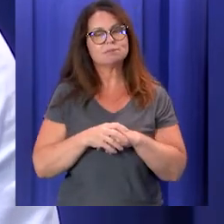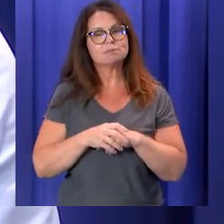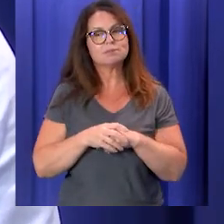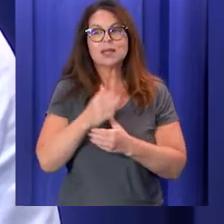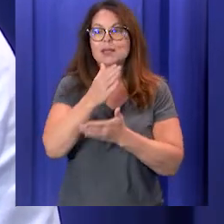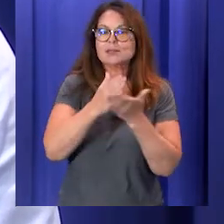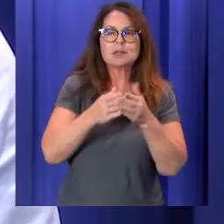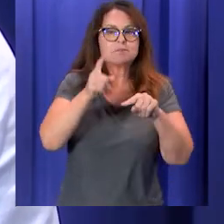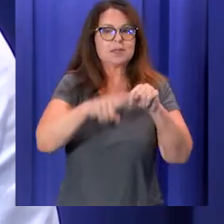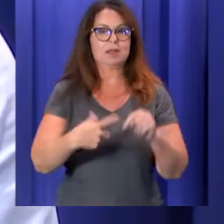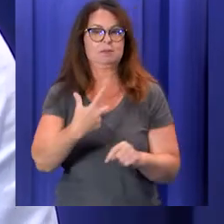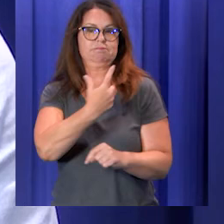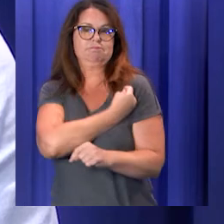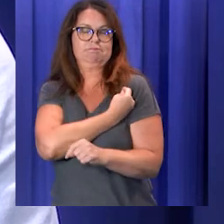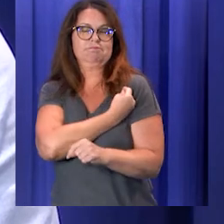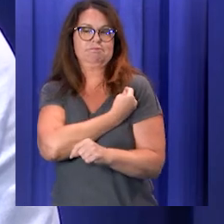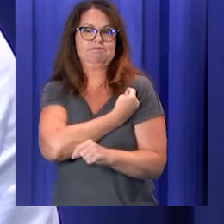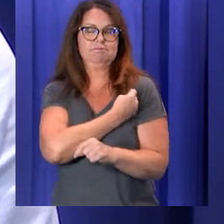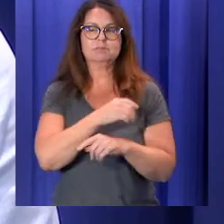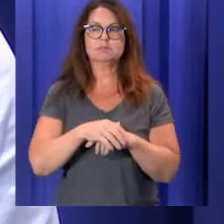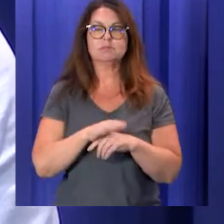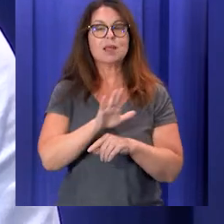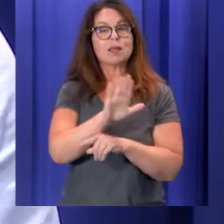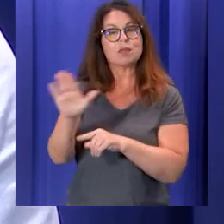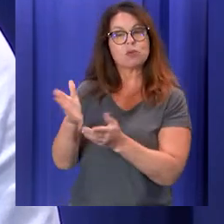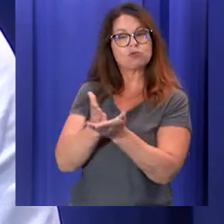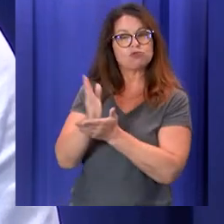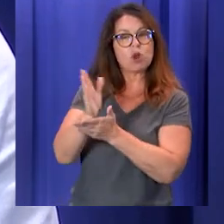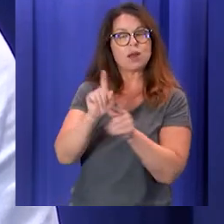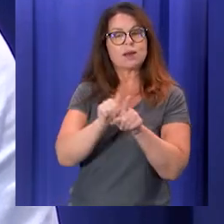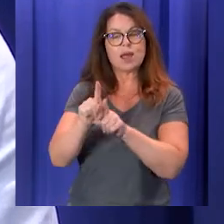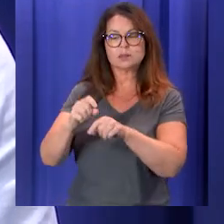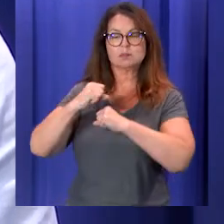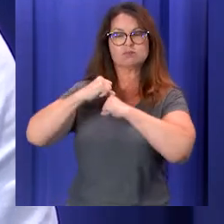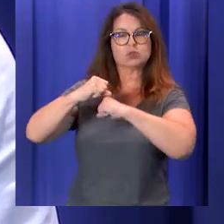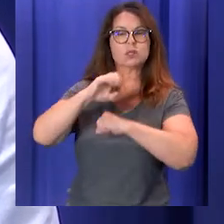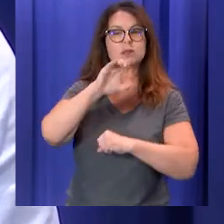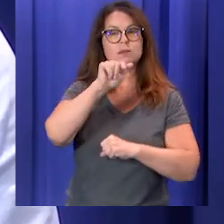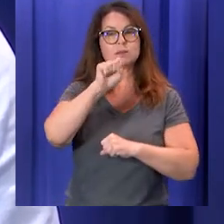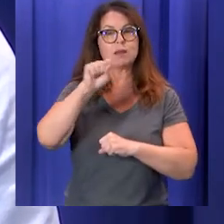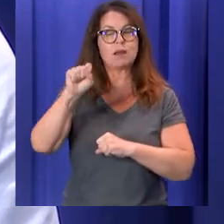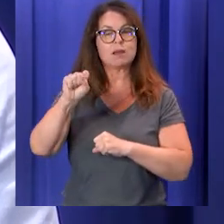and it is their right as a protected class to not wear a mask or receive the vaccine